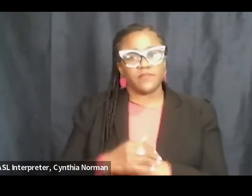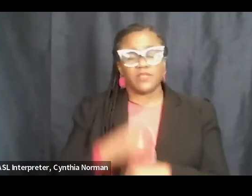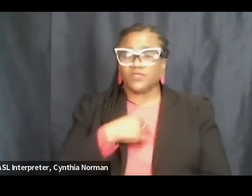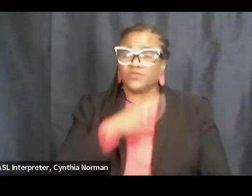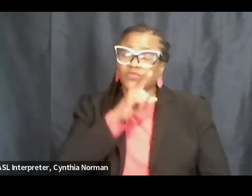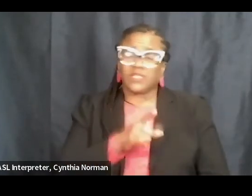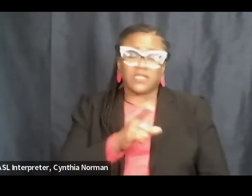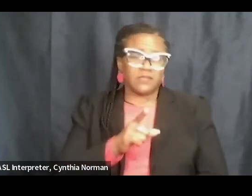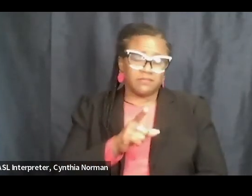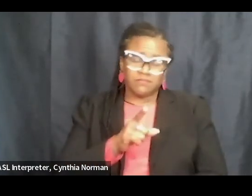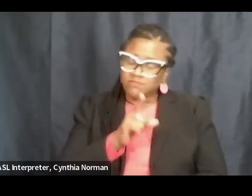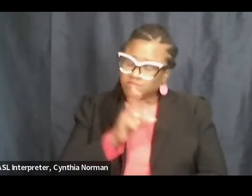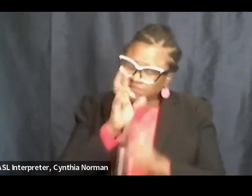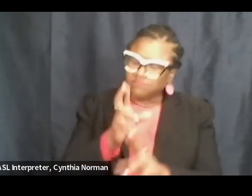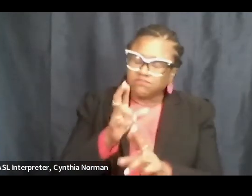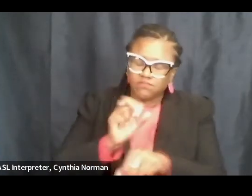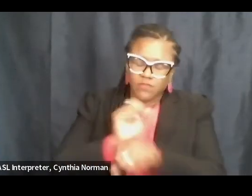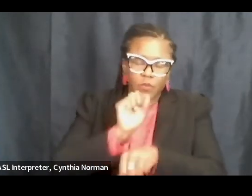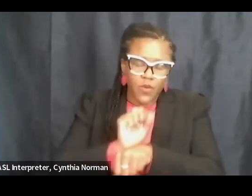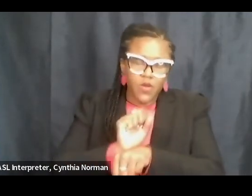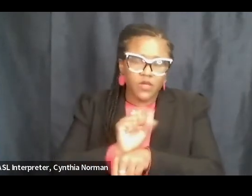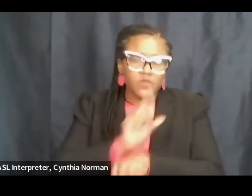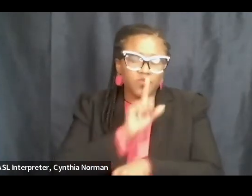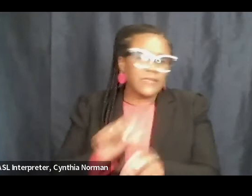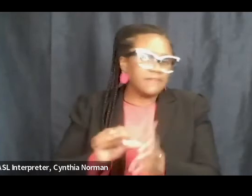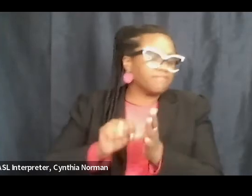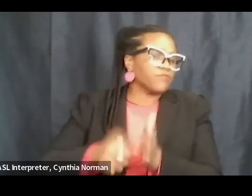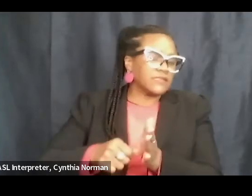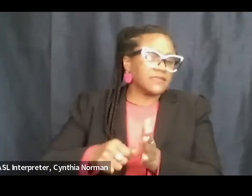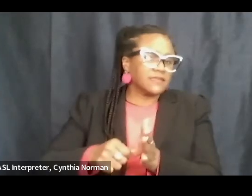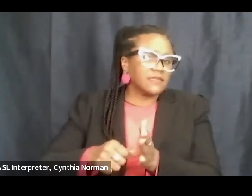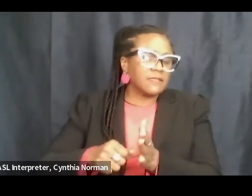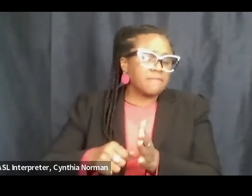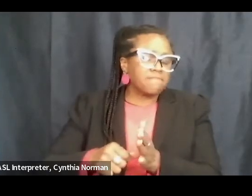and I think it's very, very is very impressive. But, you know, I'd like to make something very clear,